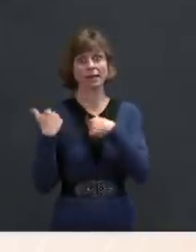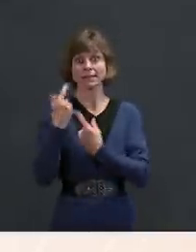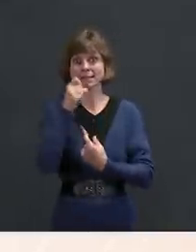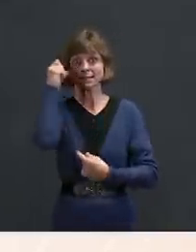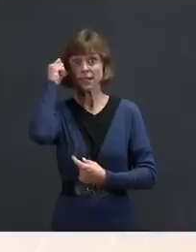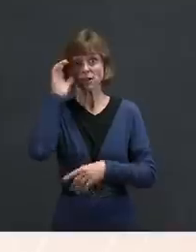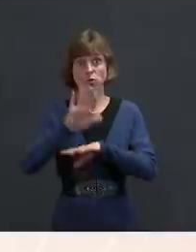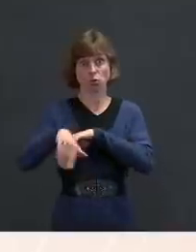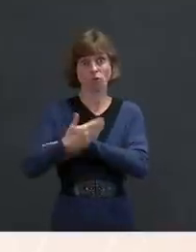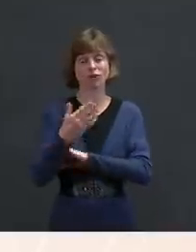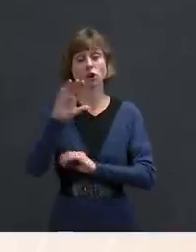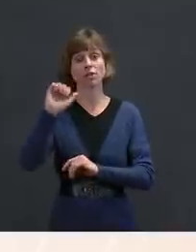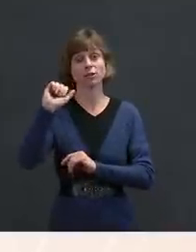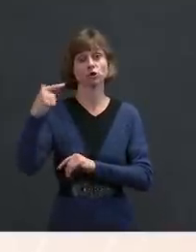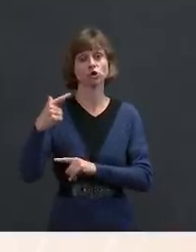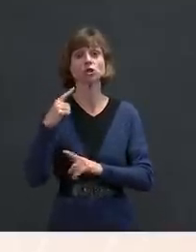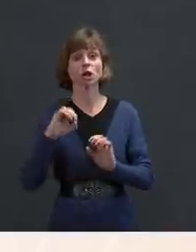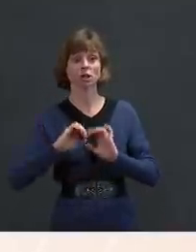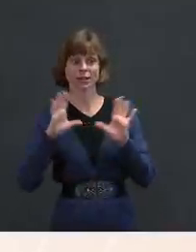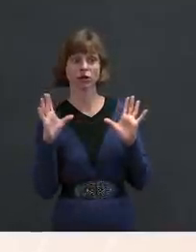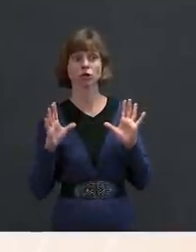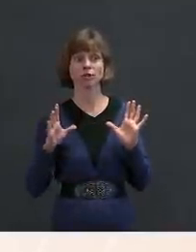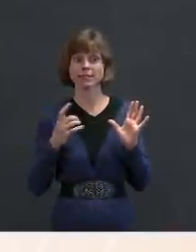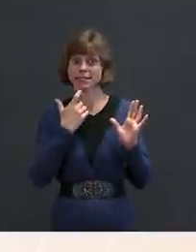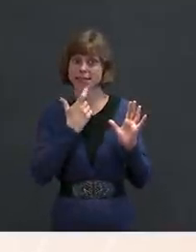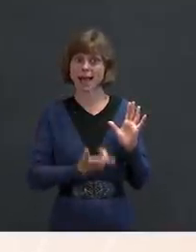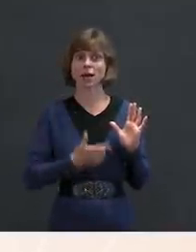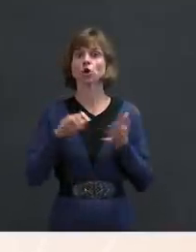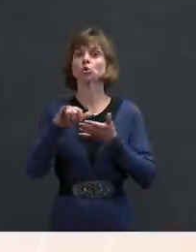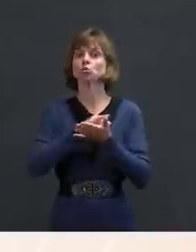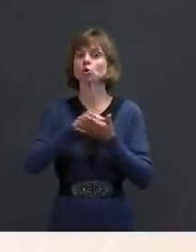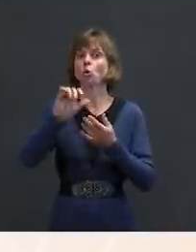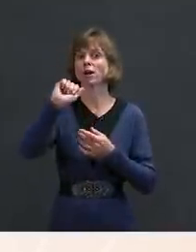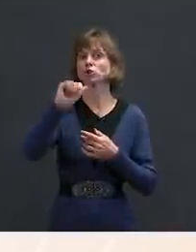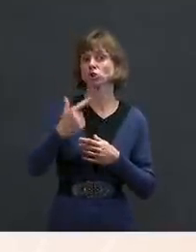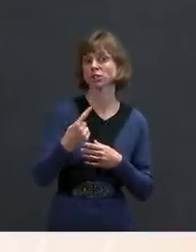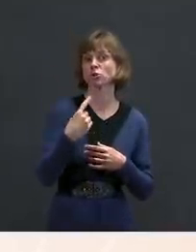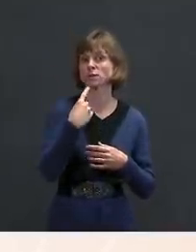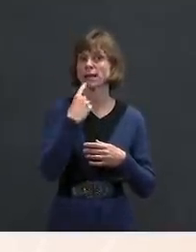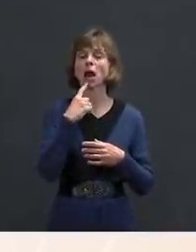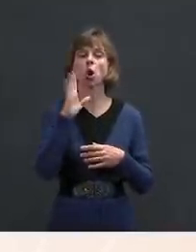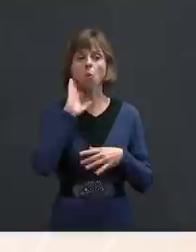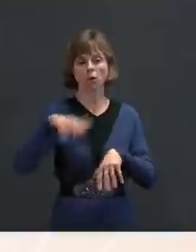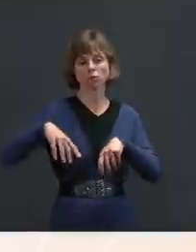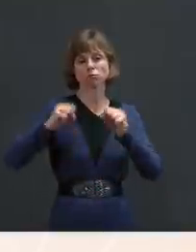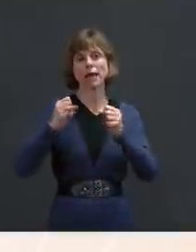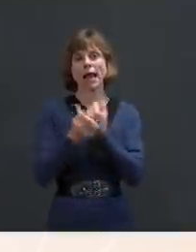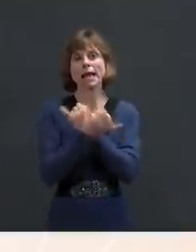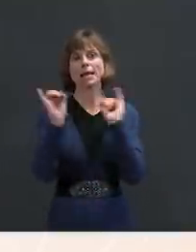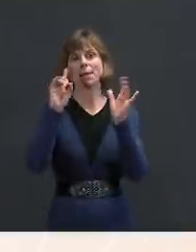it has been made clear that the attorney general -- the New York attorney general will oversee an independent investigation with subpoena power.